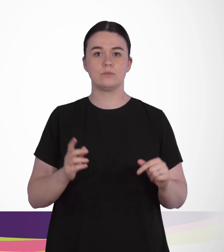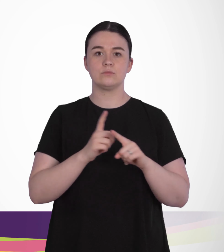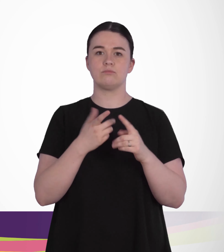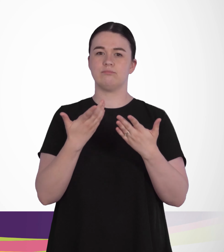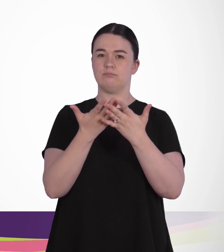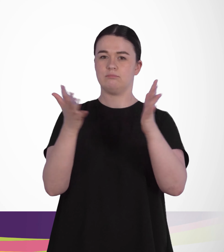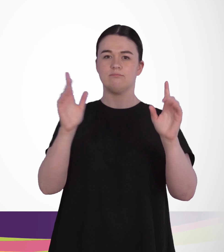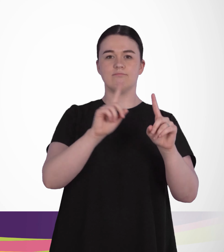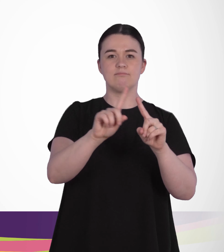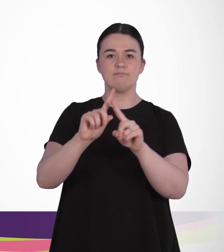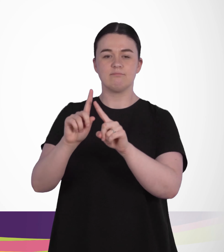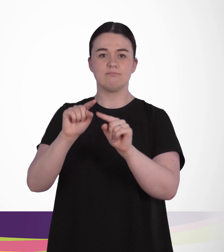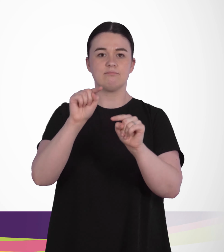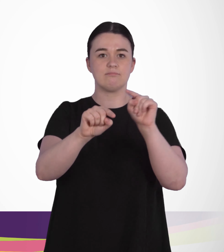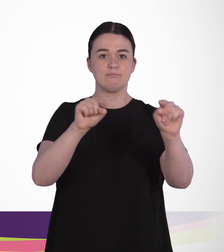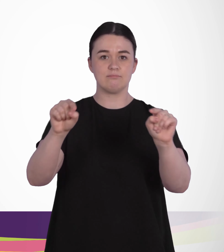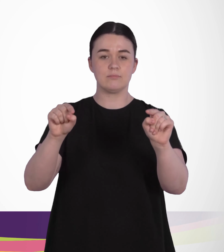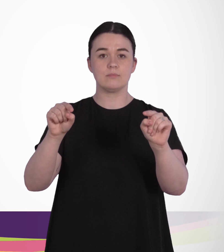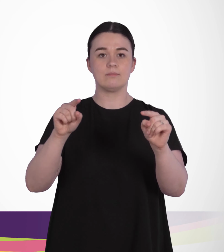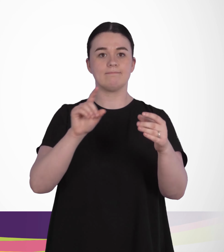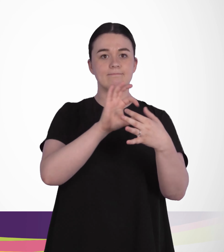and broader place-based approaches,